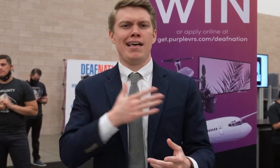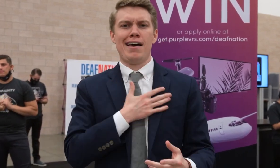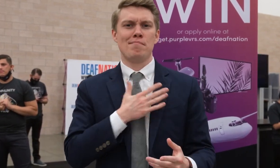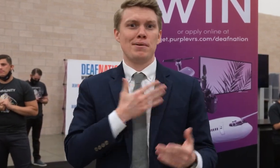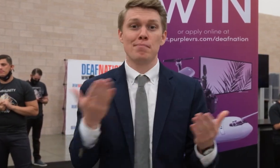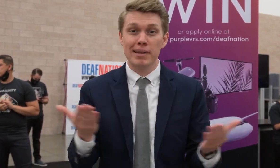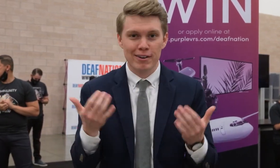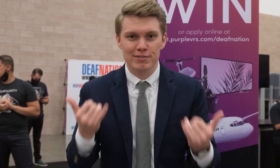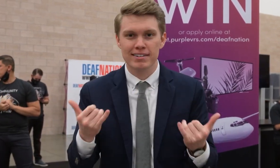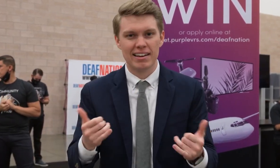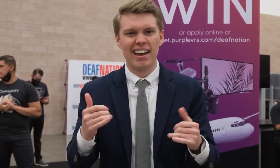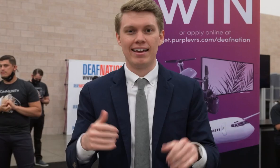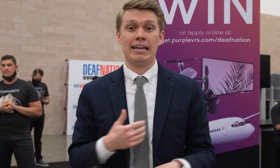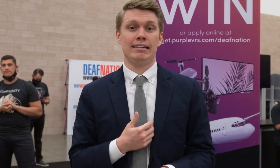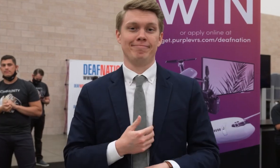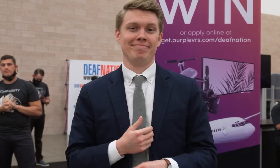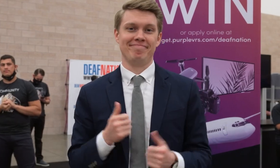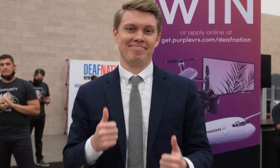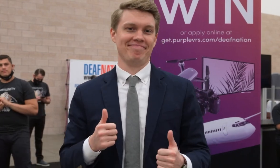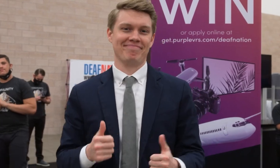I’m really happy to be here today.